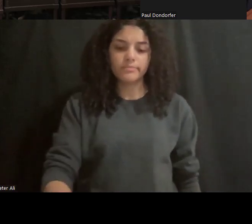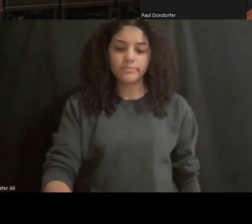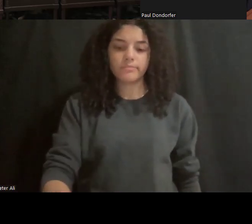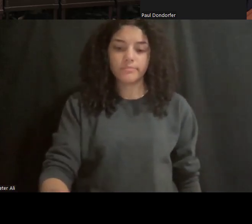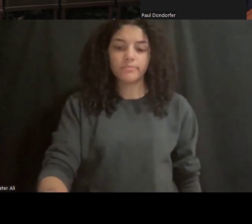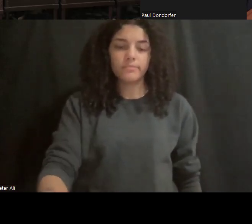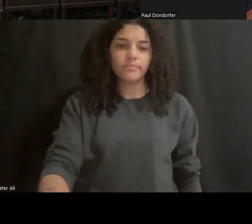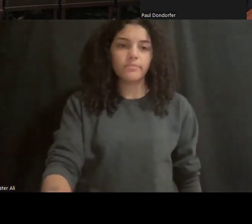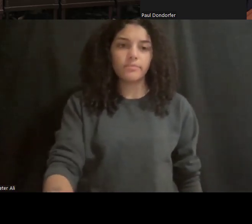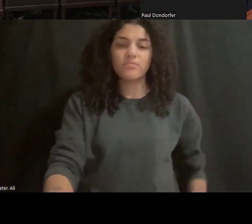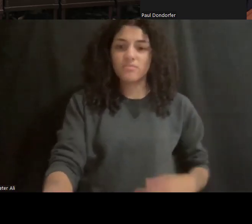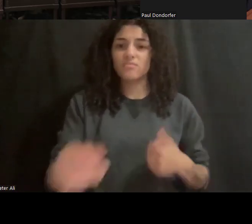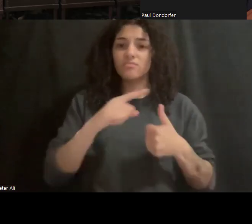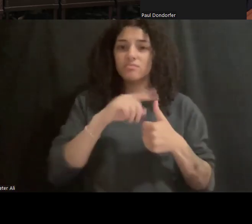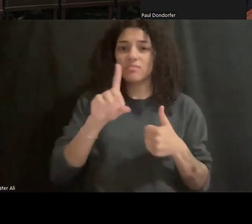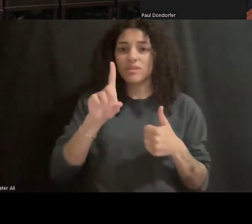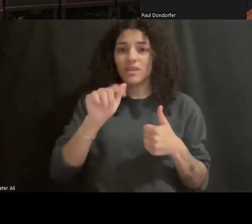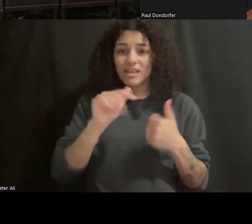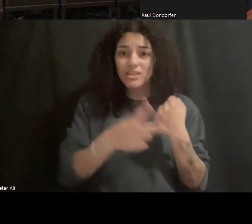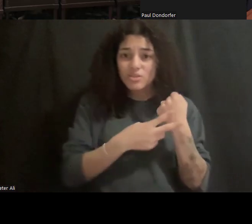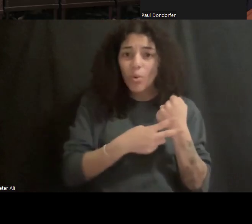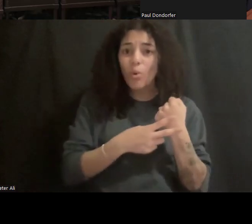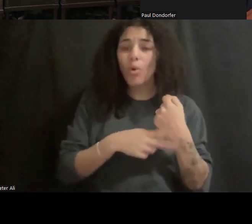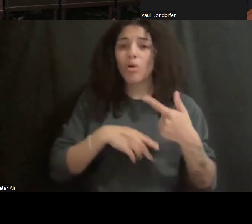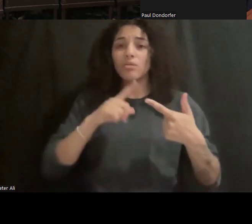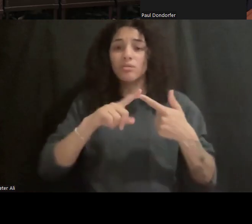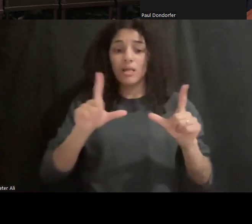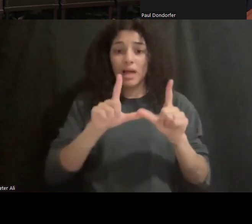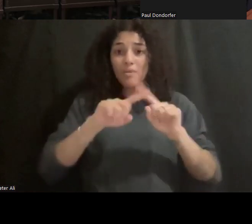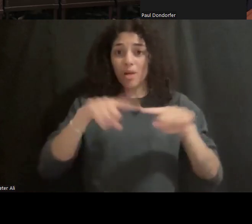uh stored being collected and stored and they don't know where it's going to go They don't